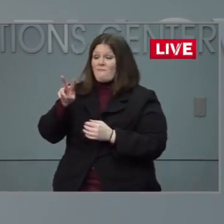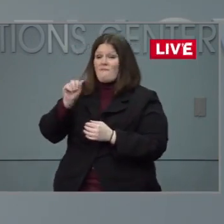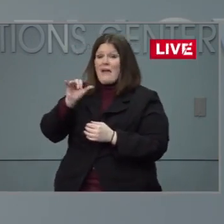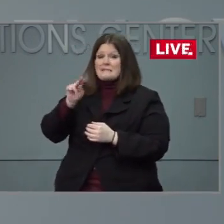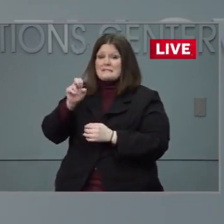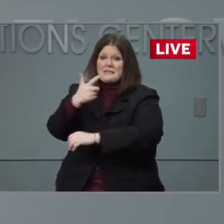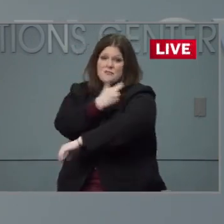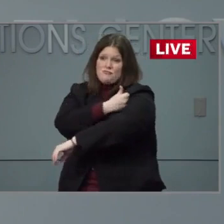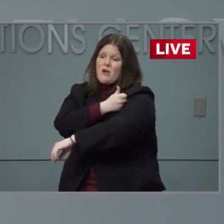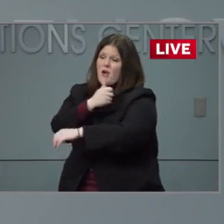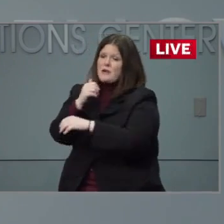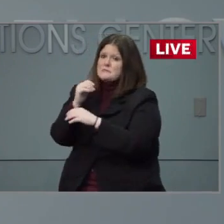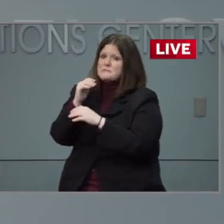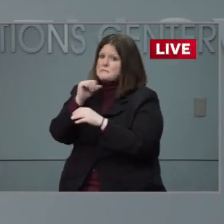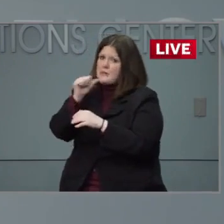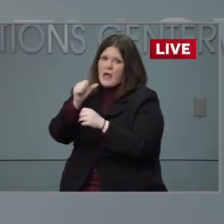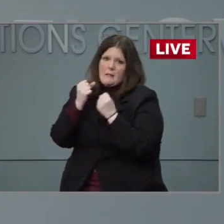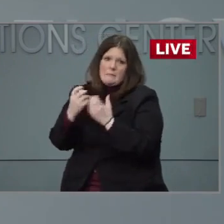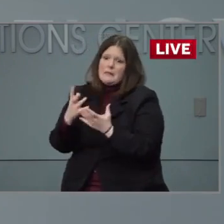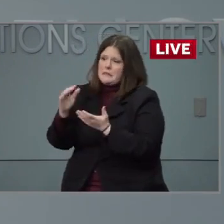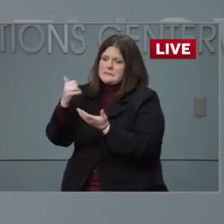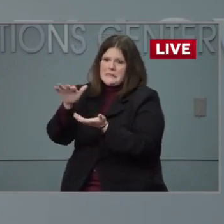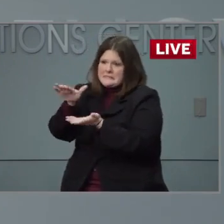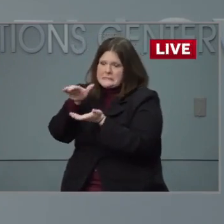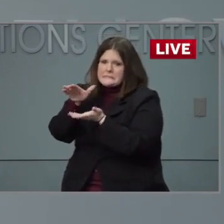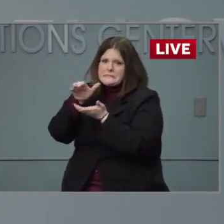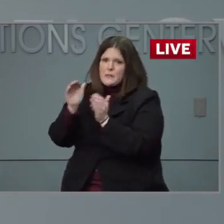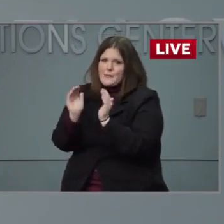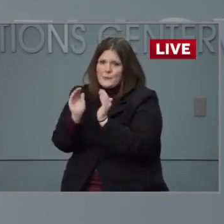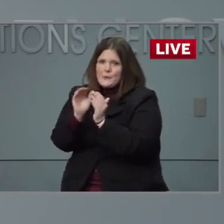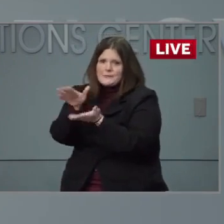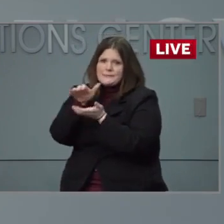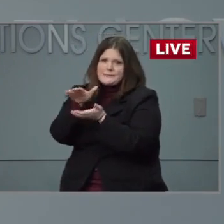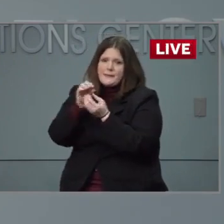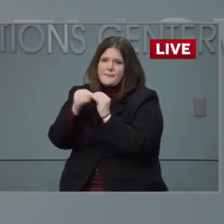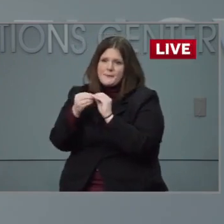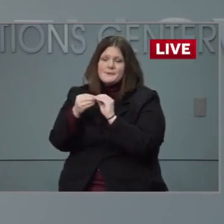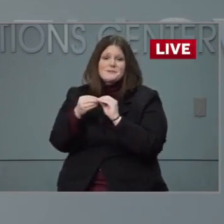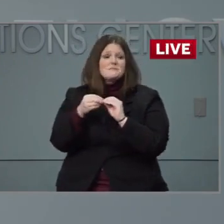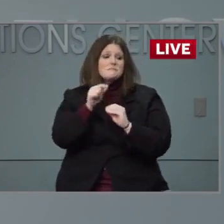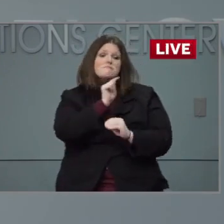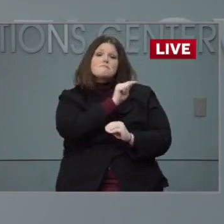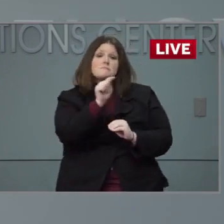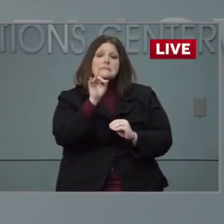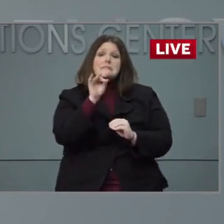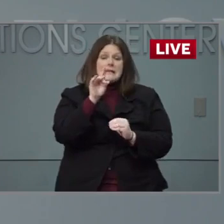WHILE SUPPLIES ARE VERY LIMITED, THE ONES WE DO HAVE MUST GET INTO PEOPLE AS FAST AS POSSIBLE.